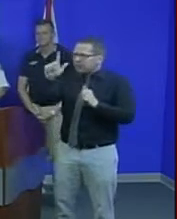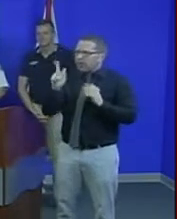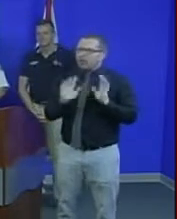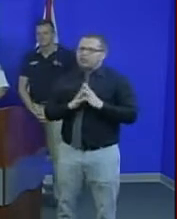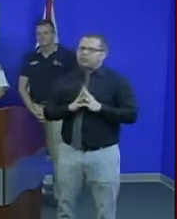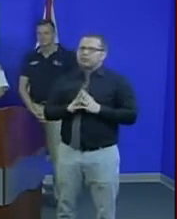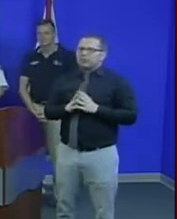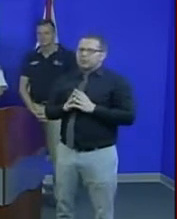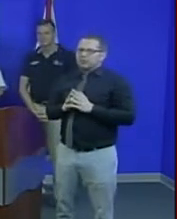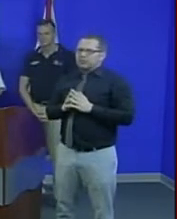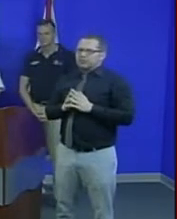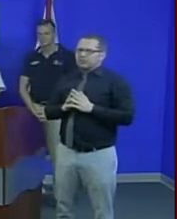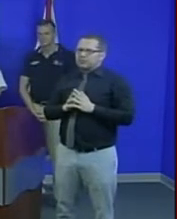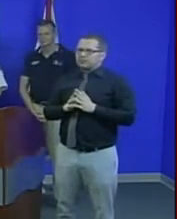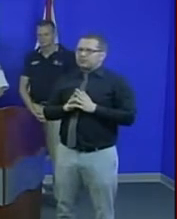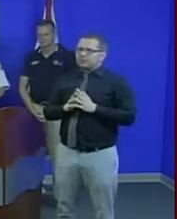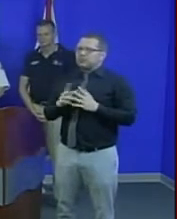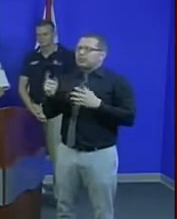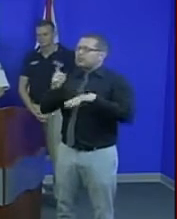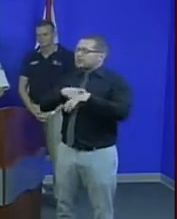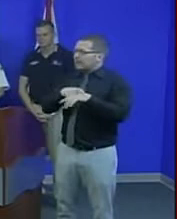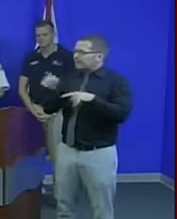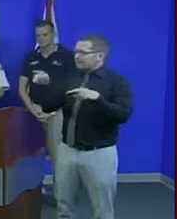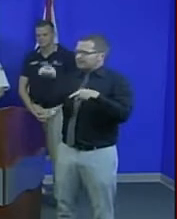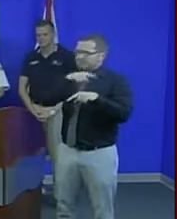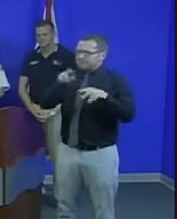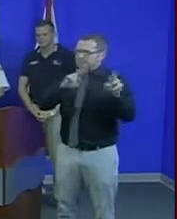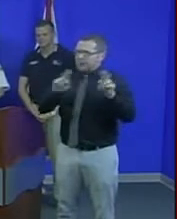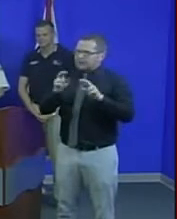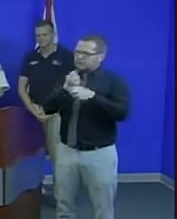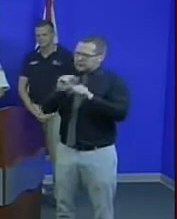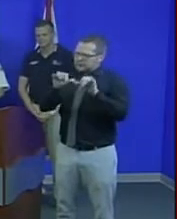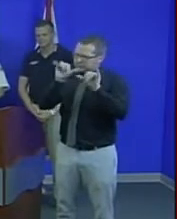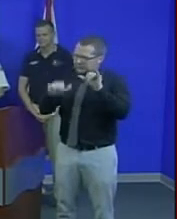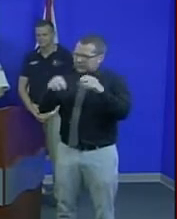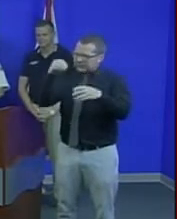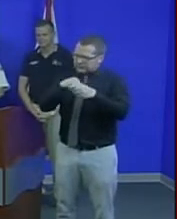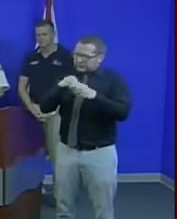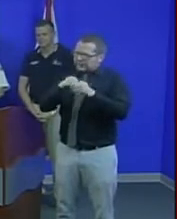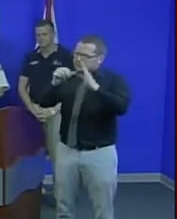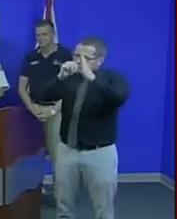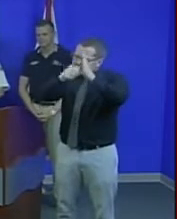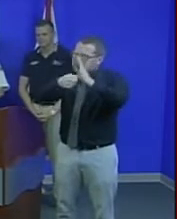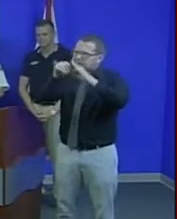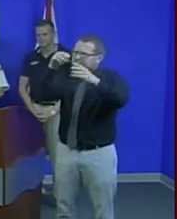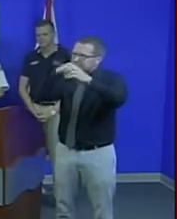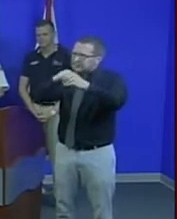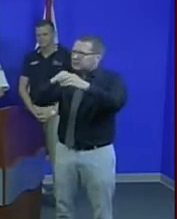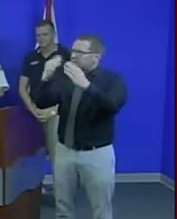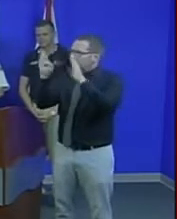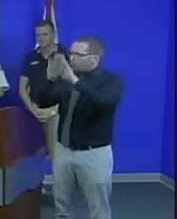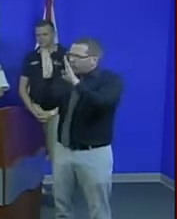THE FIRE CHIEF ADDRESS THE COMMUNITY, EVERYONE SHOULD BE HUNKERED DOWN WITH THEIR SHUTTERS UP THROUGHOUT THE